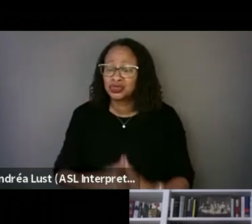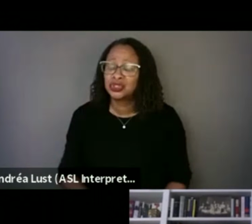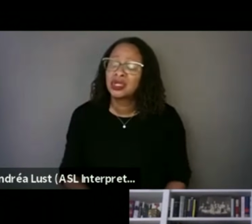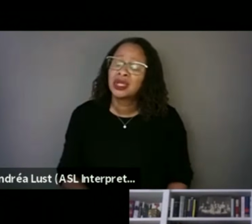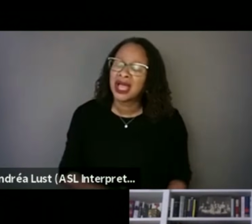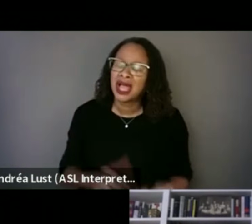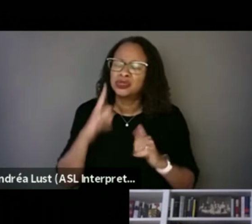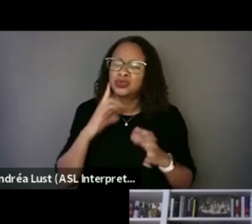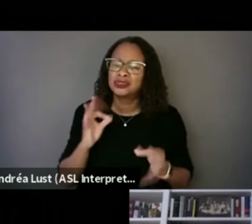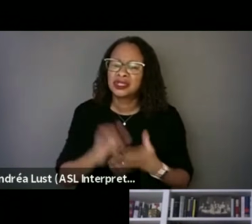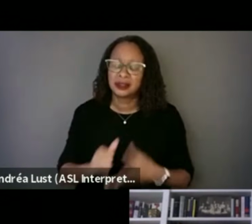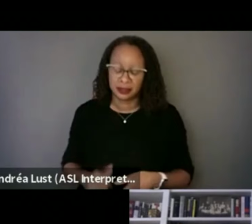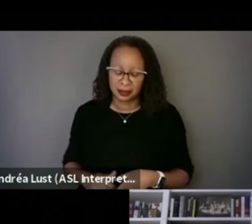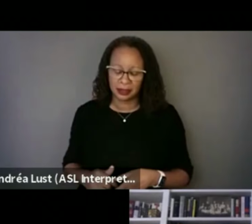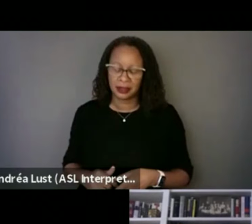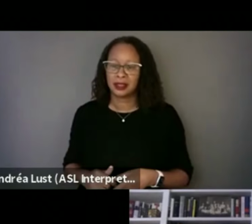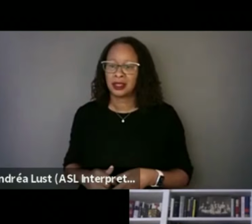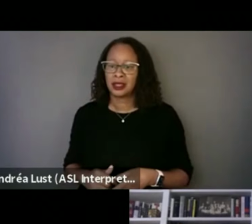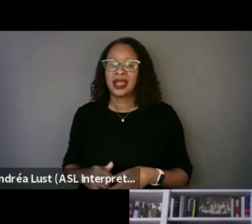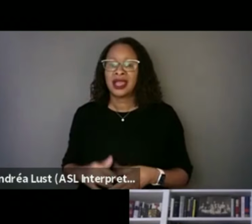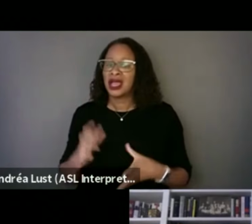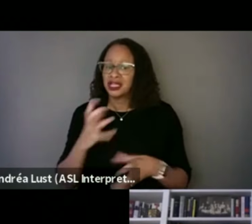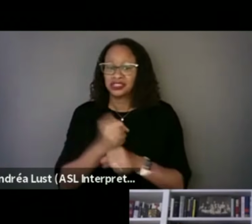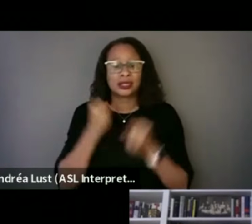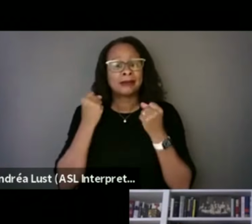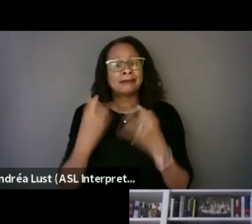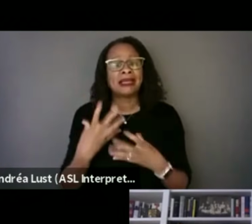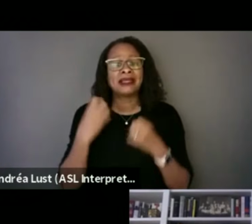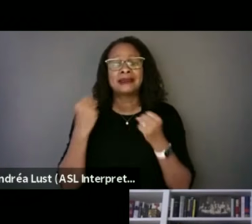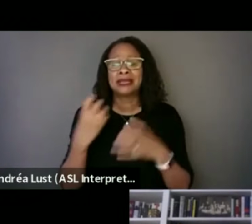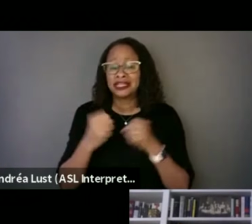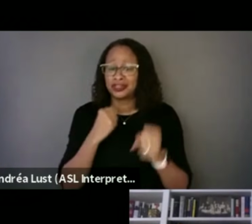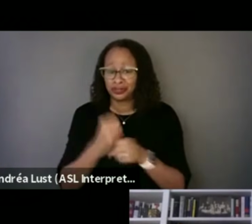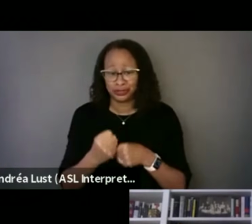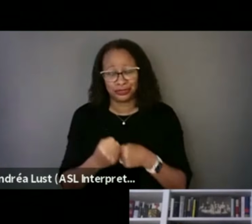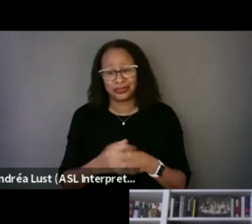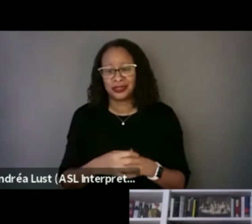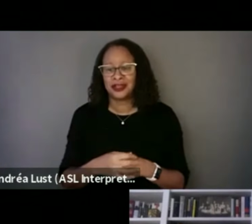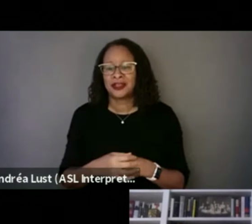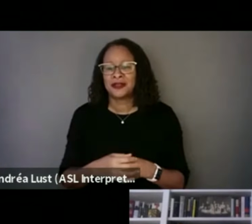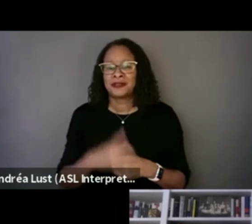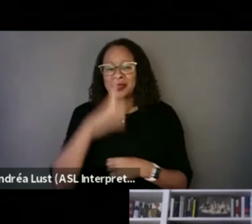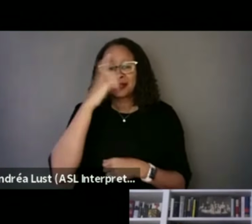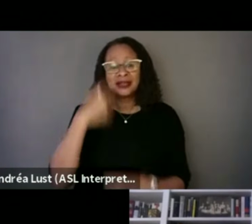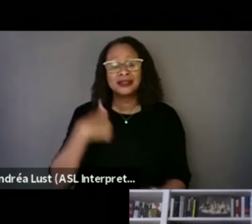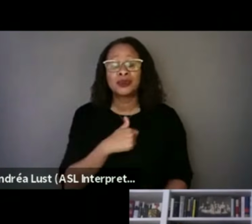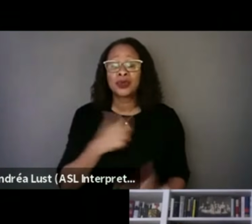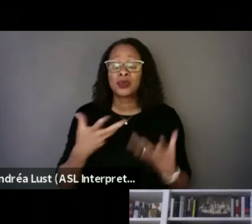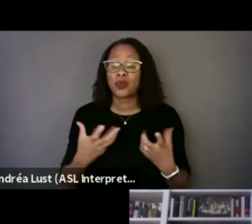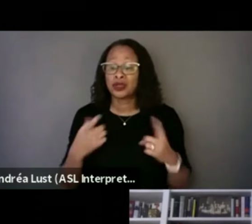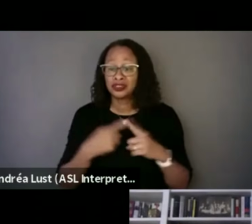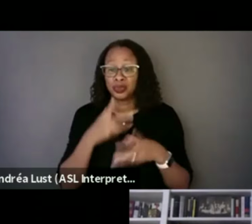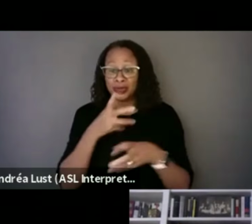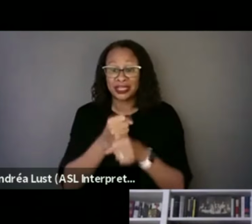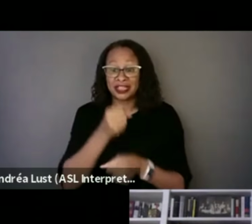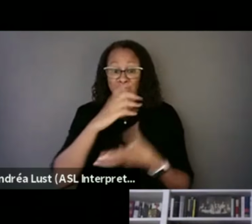There's reasons this took many, many years, right? So, I mean, because we wanted, we wanted to get the story right.